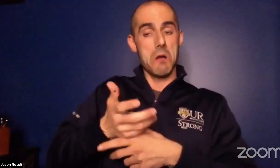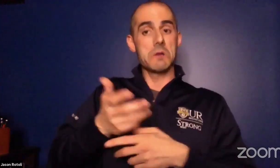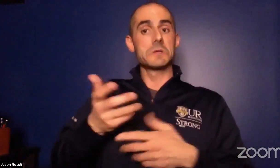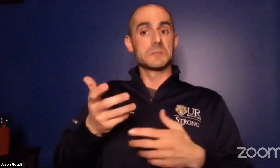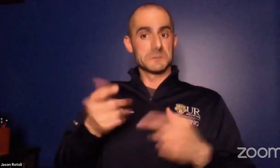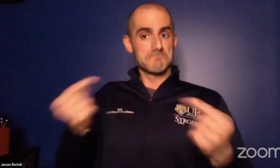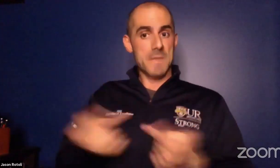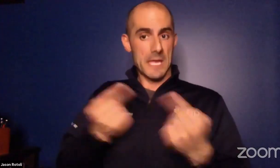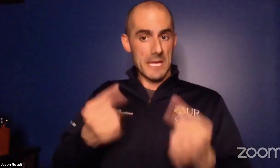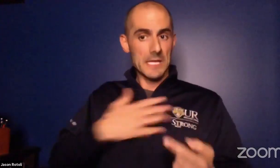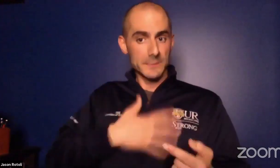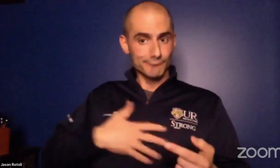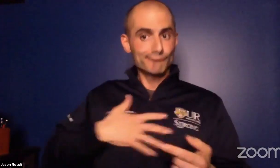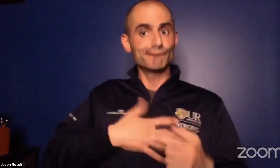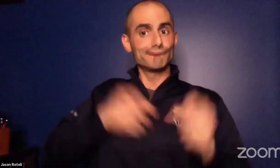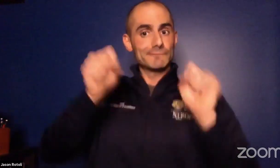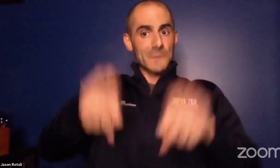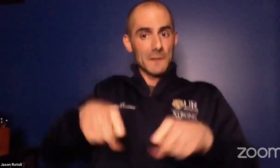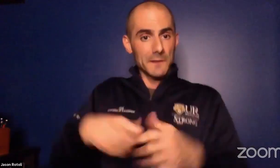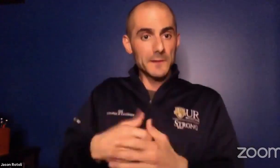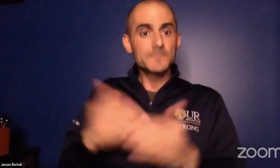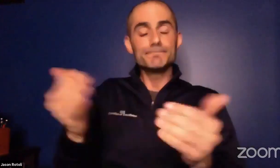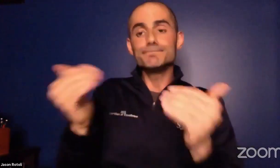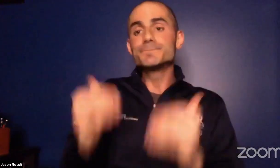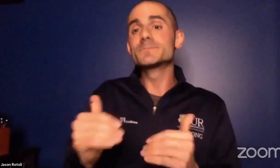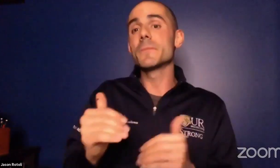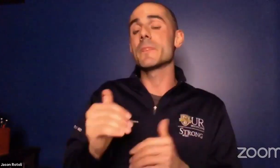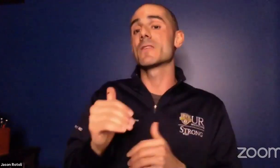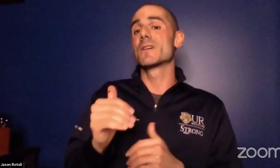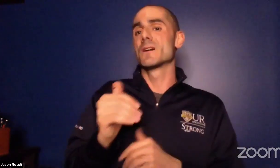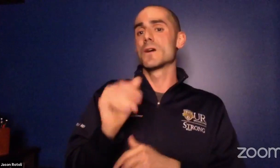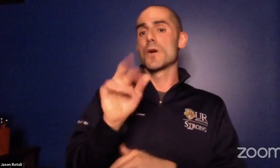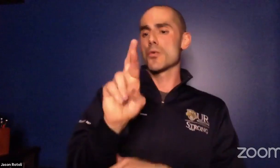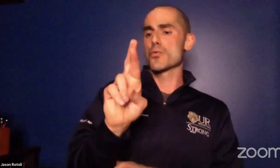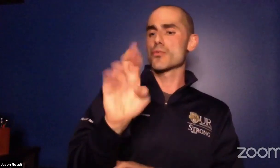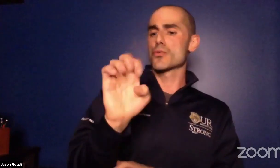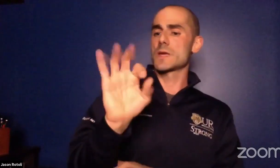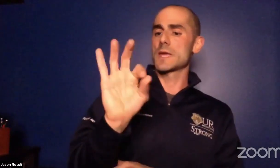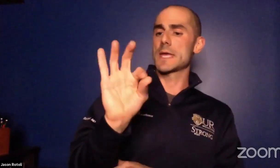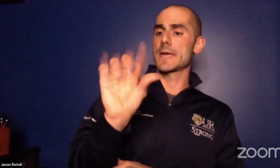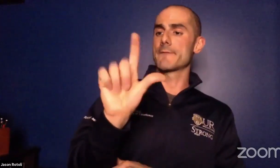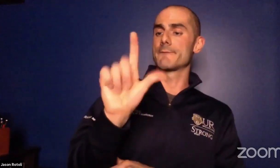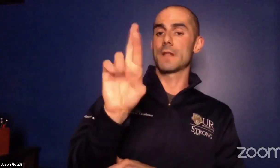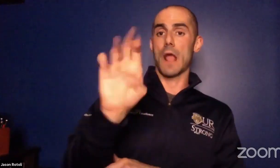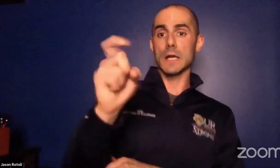which means that the normal flow of your blood through the vessels or through your veins,